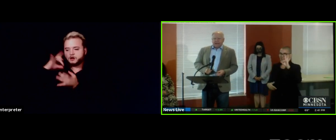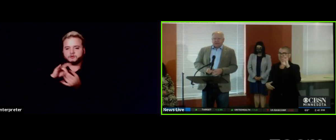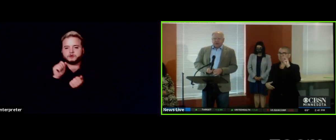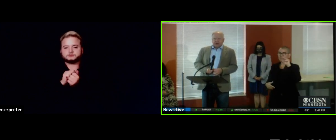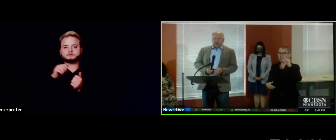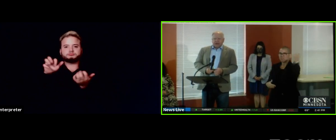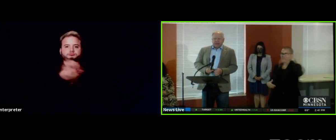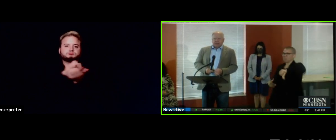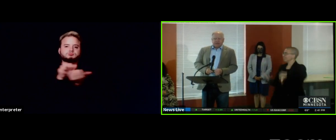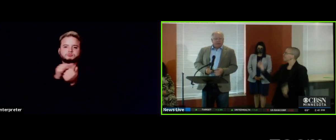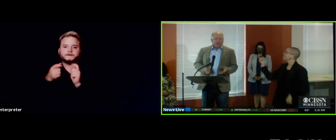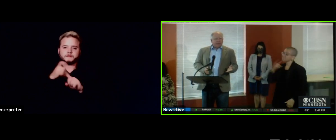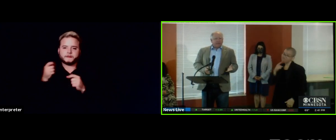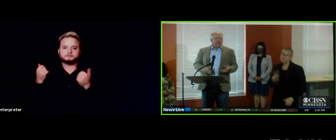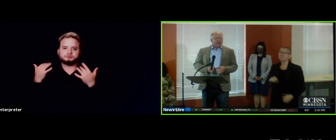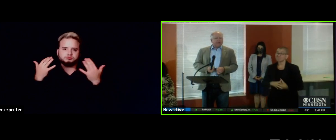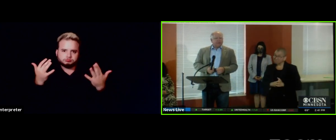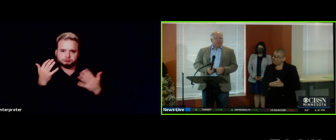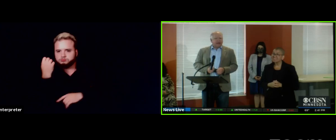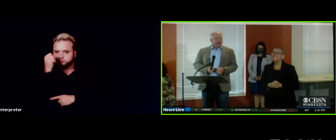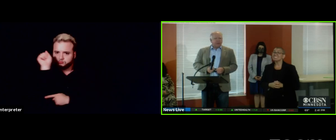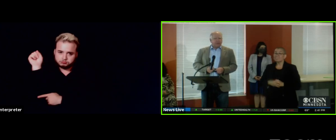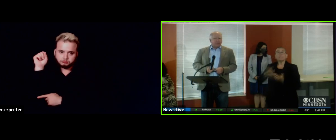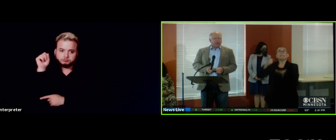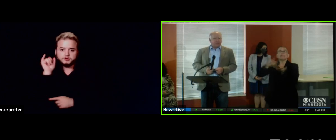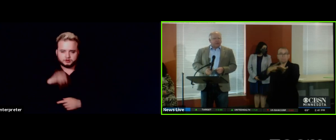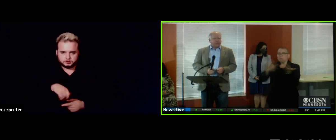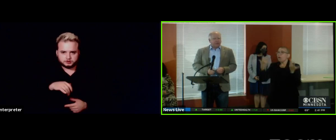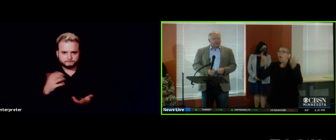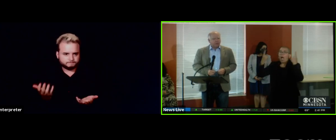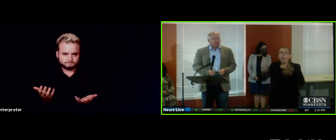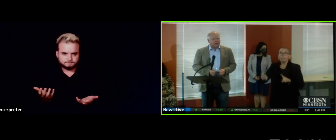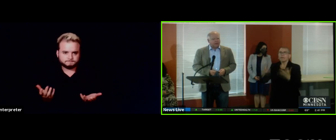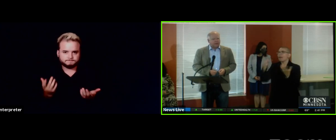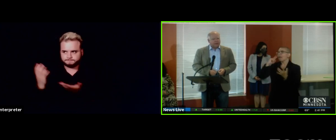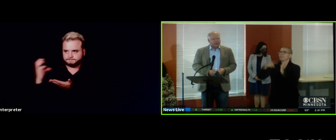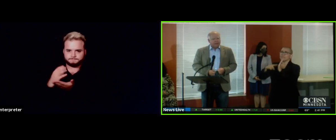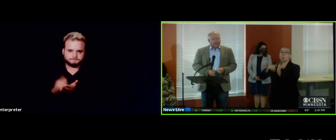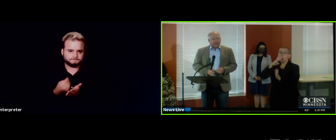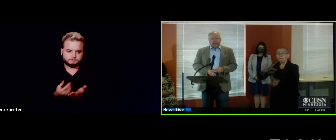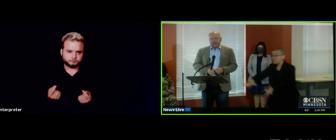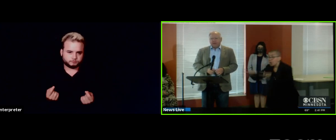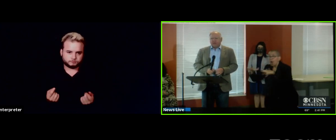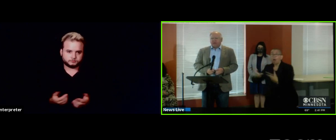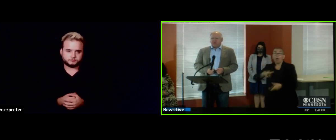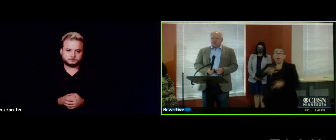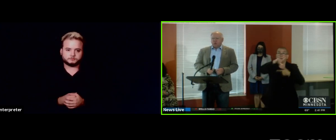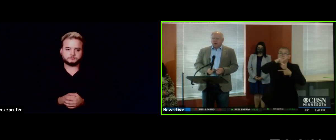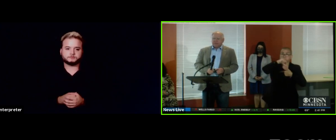funded, some have not. I don't believe Baltimore Ferguson were funded. I think Los Angeles